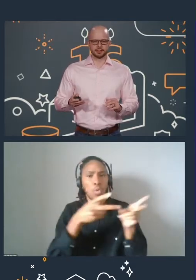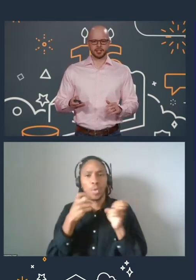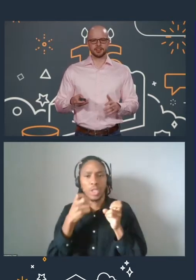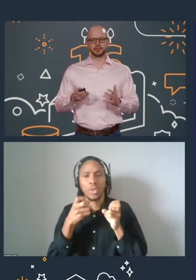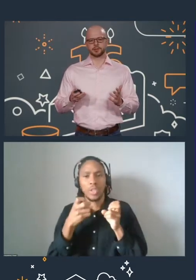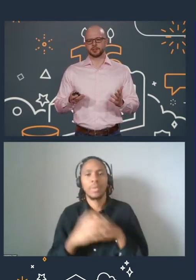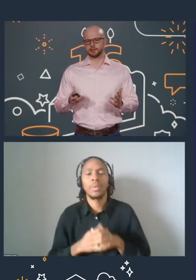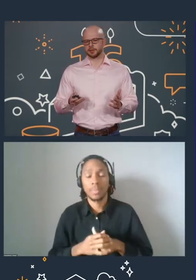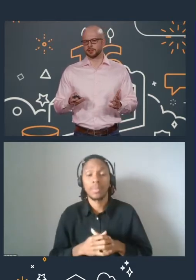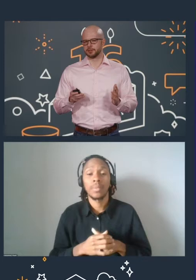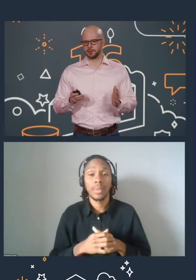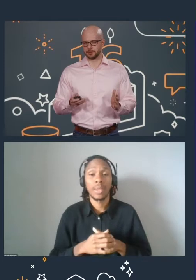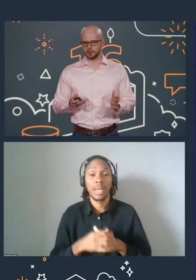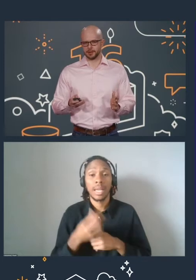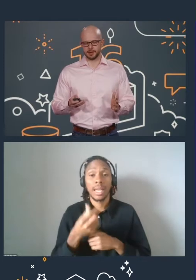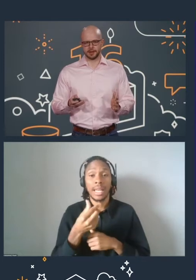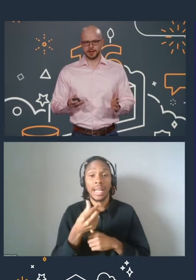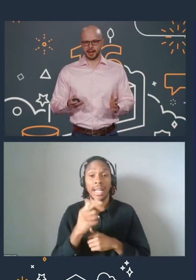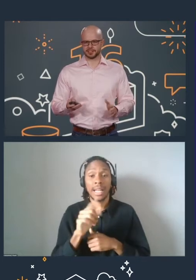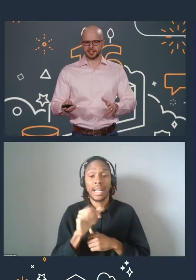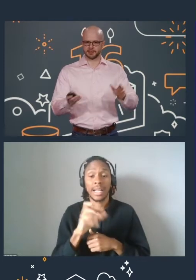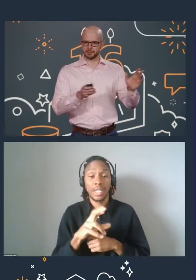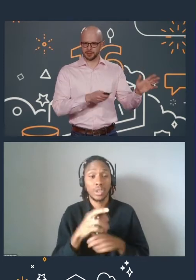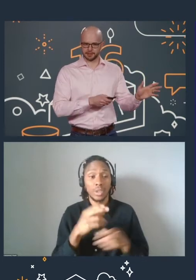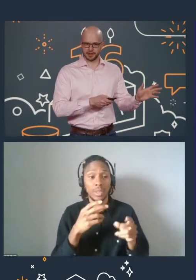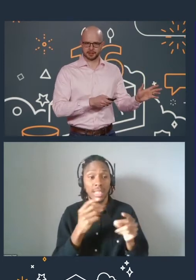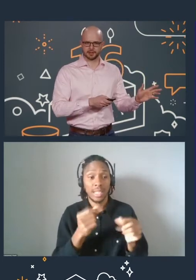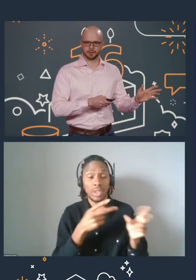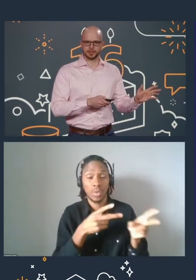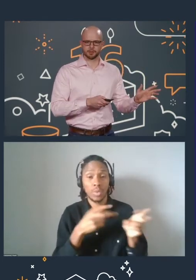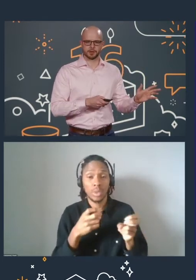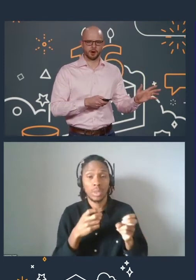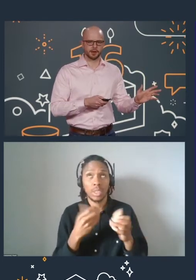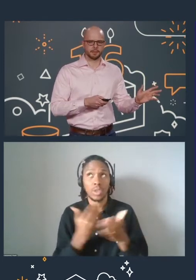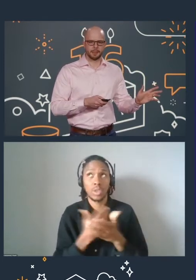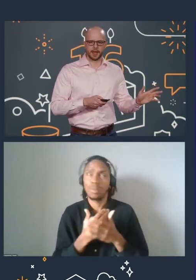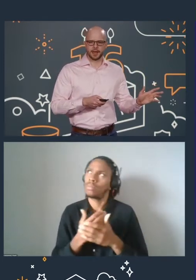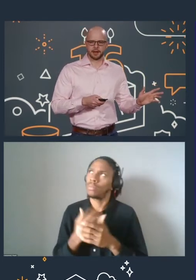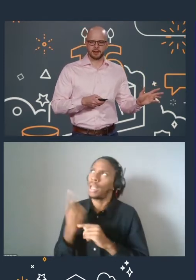Glacier Instant Retrieval is new, actually, as of re:Invent in 2021.